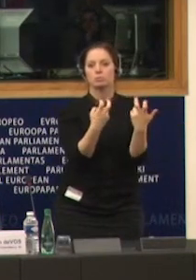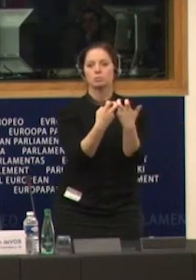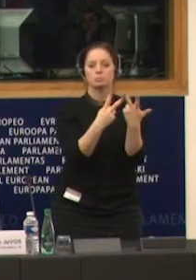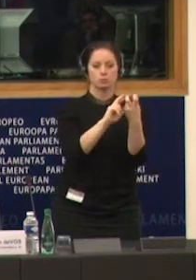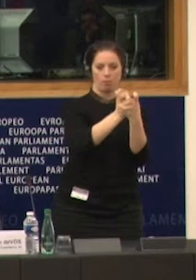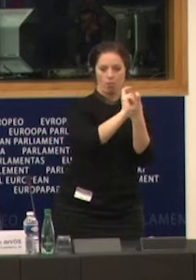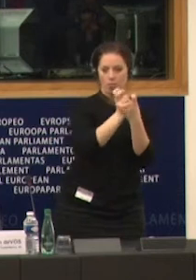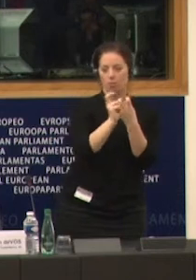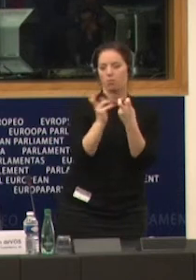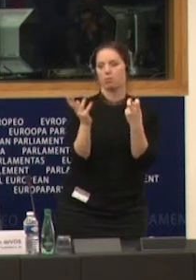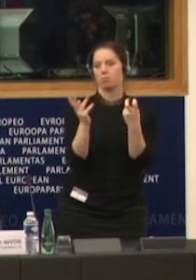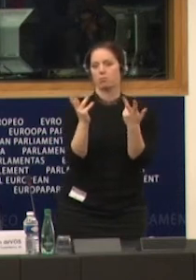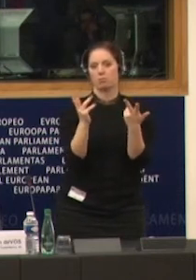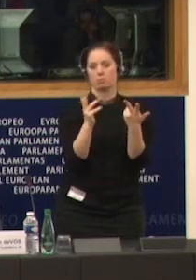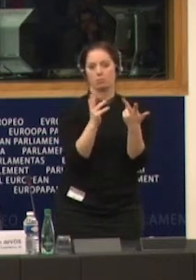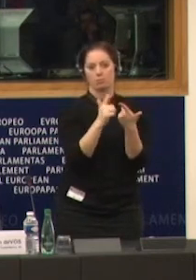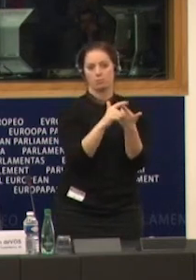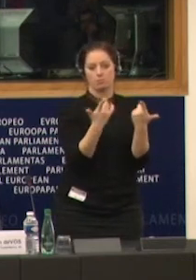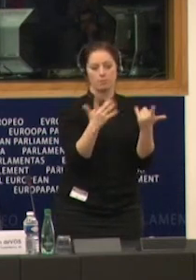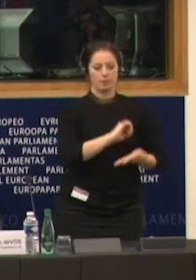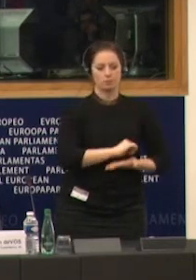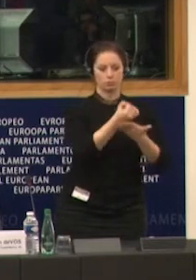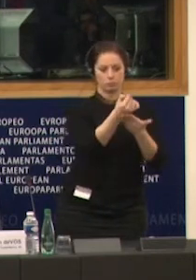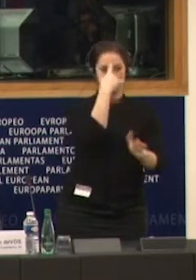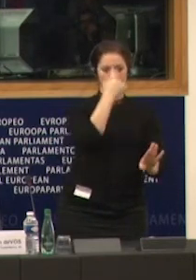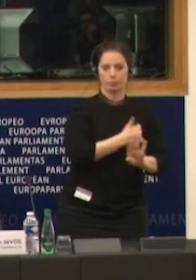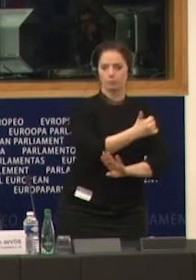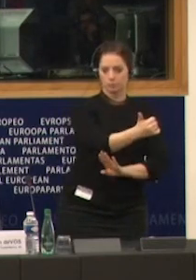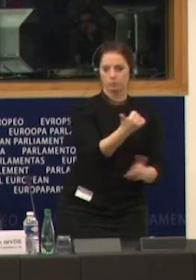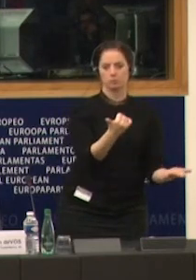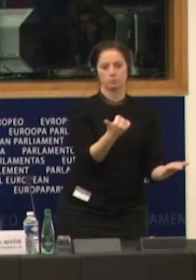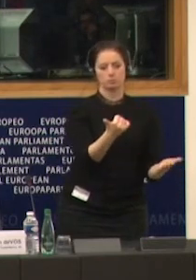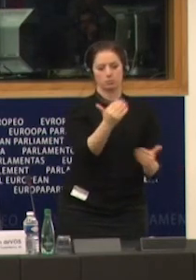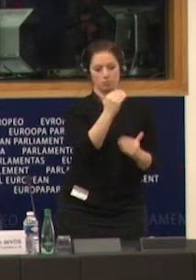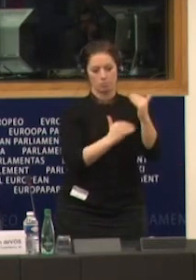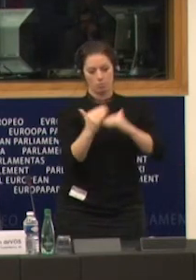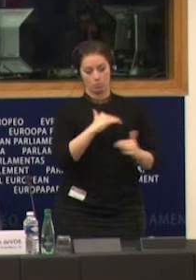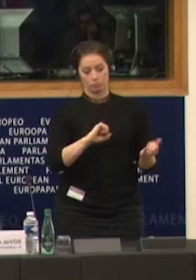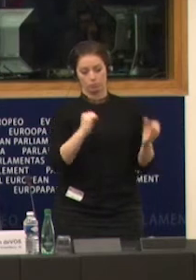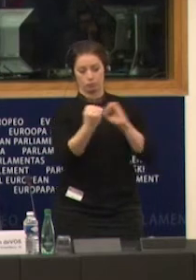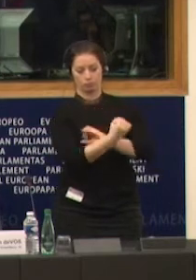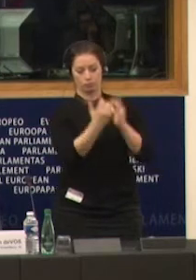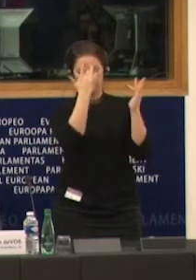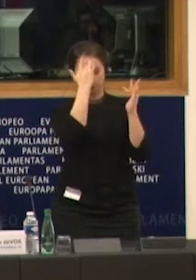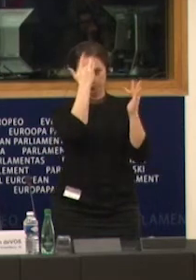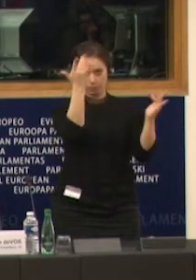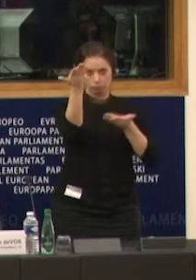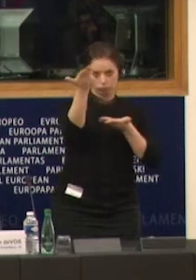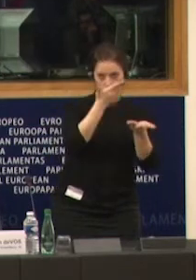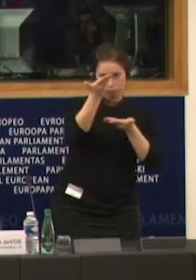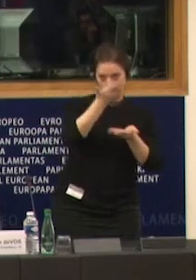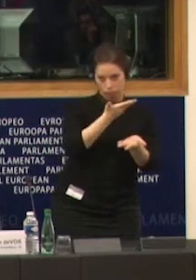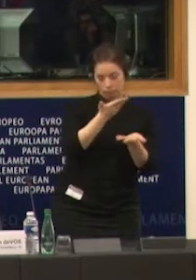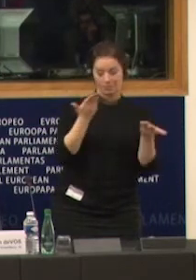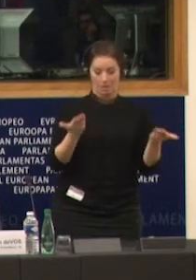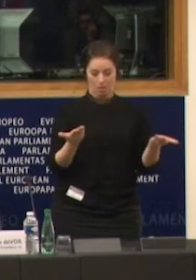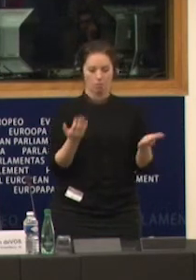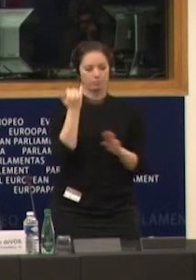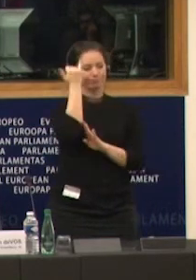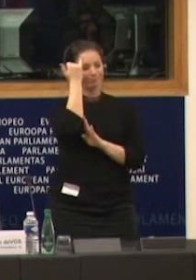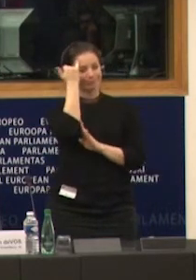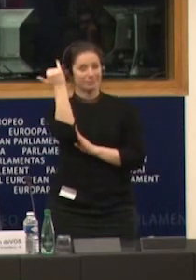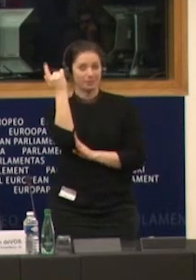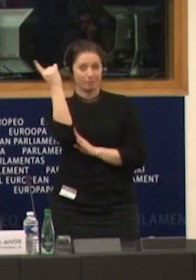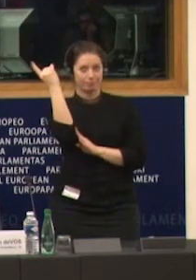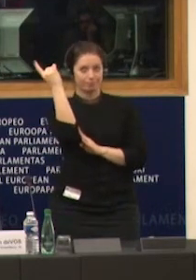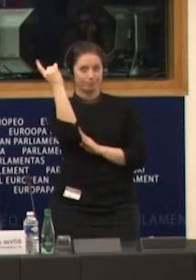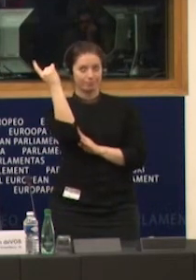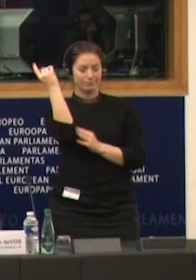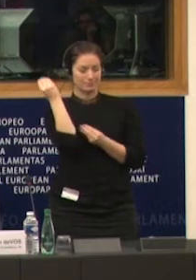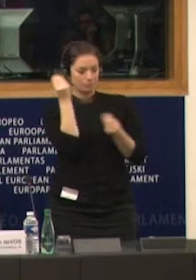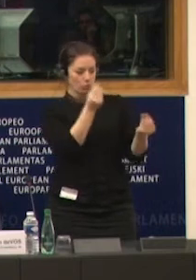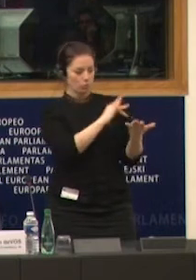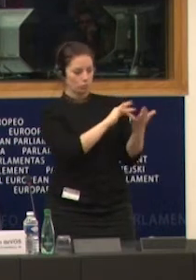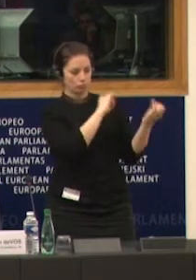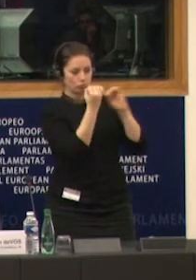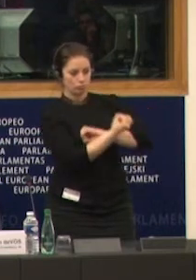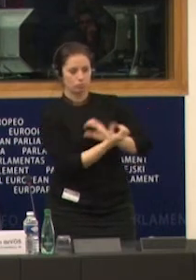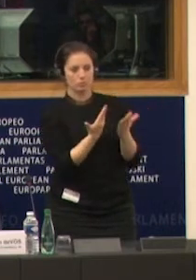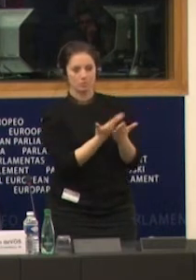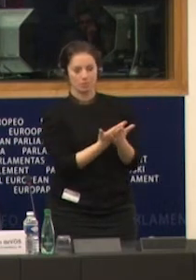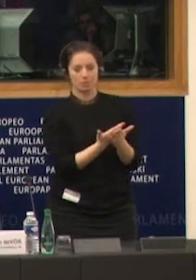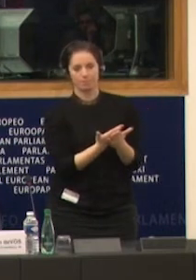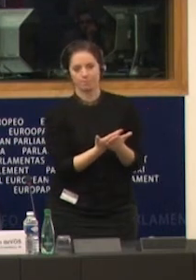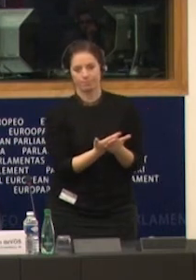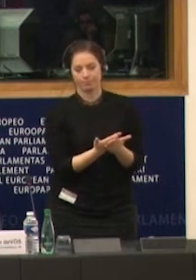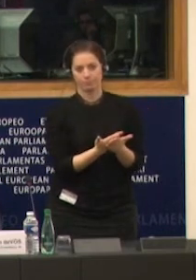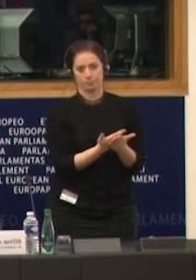And the idea behand it. That's what we all hope and then we come back to the slide that also Anna showed.